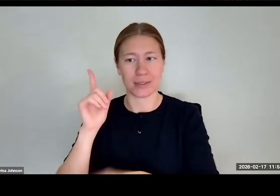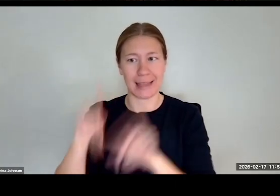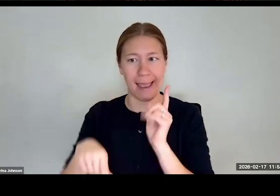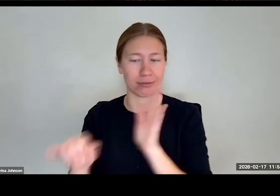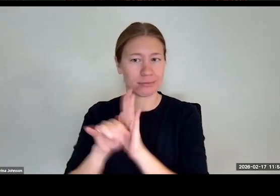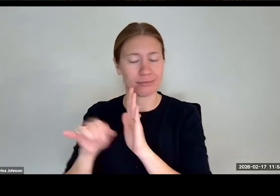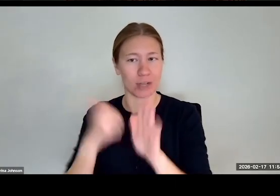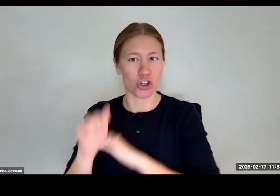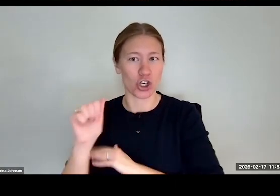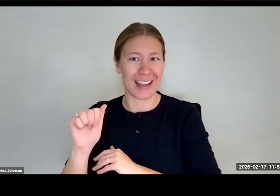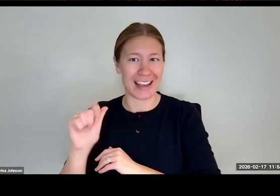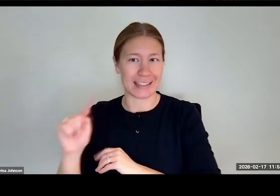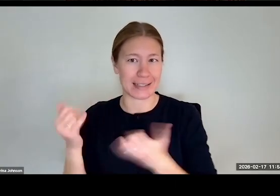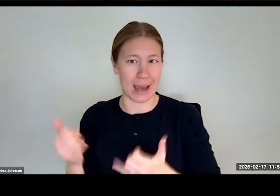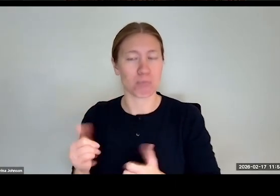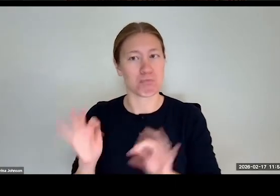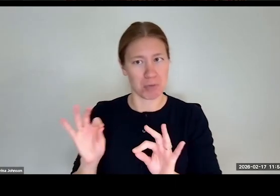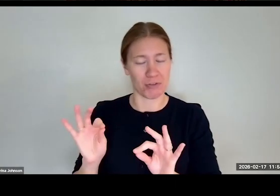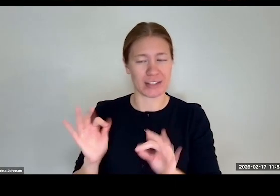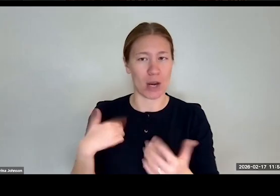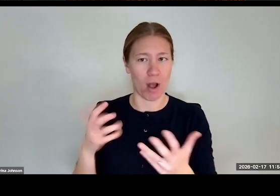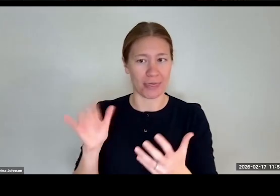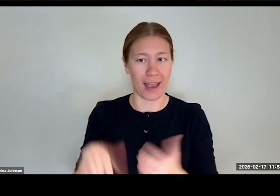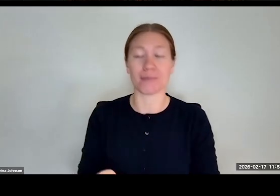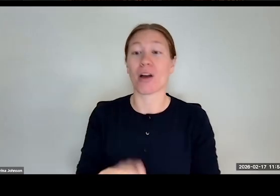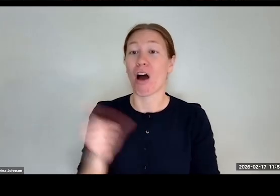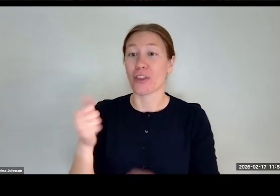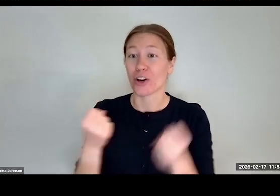But I also have this informative image, which is a cute squirrel lying on a branch.